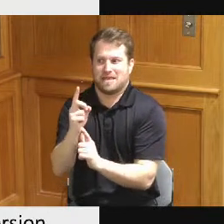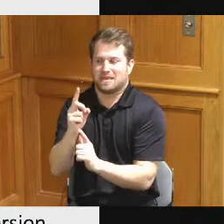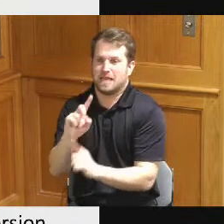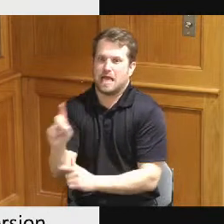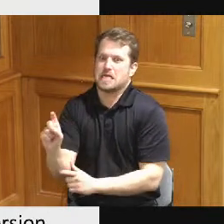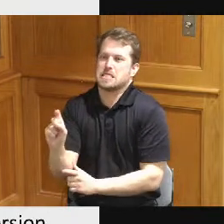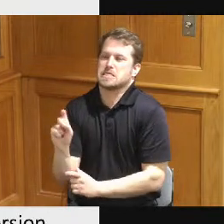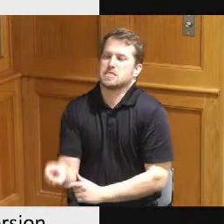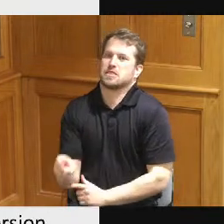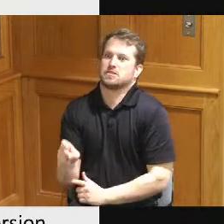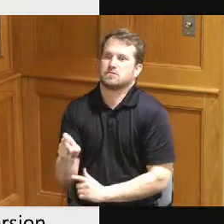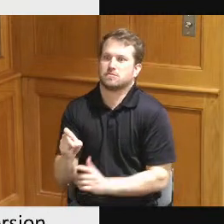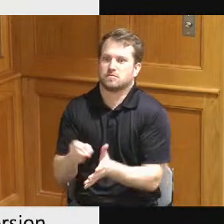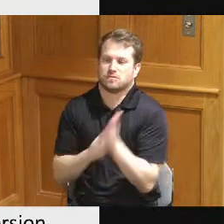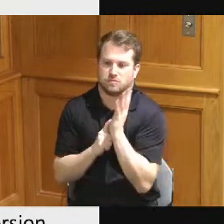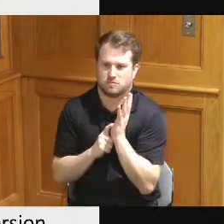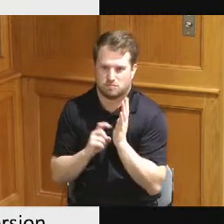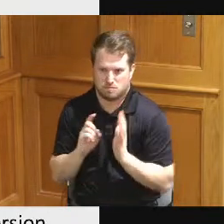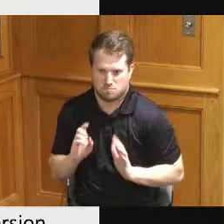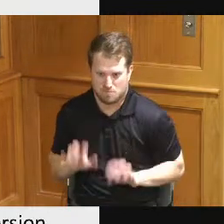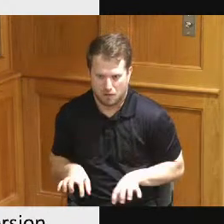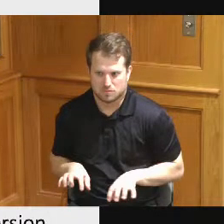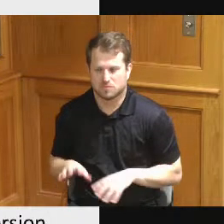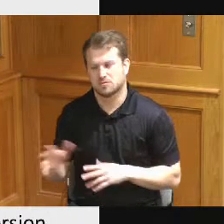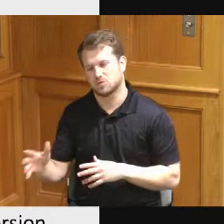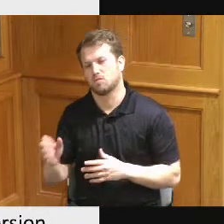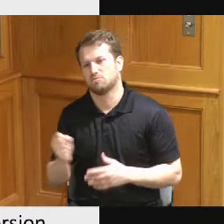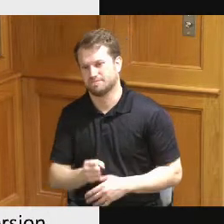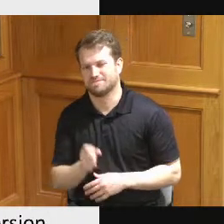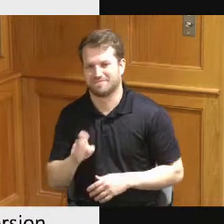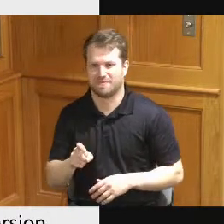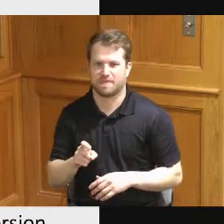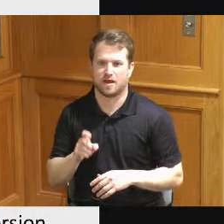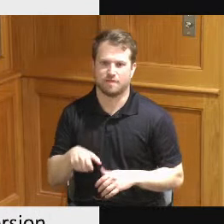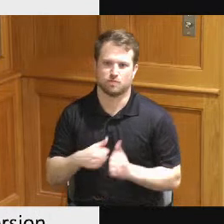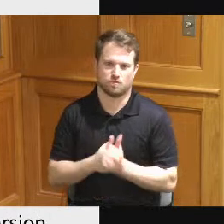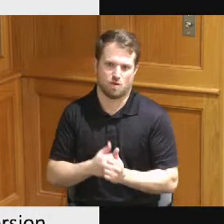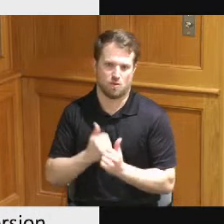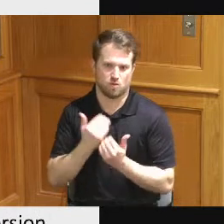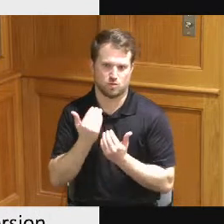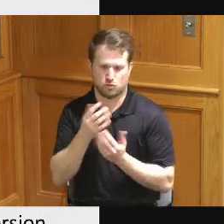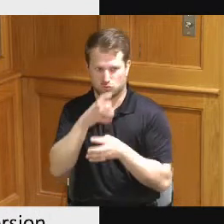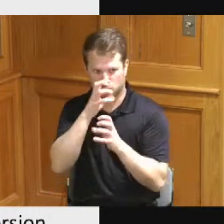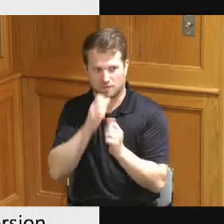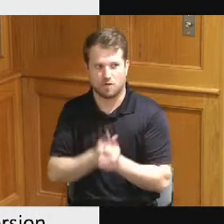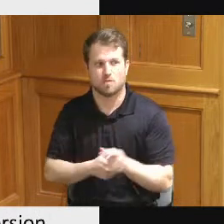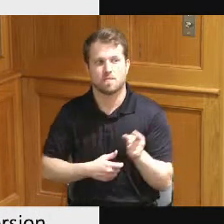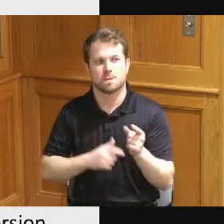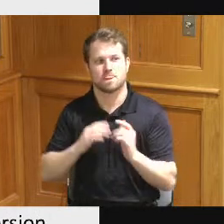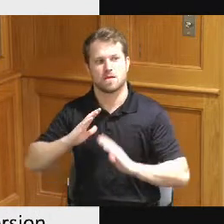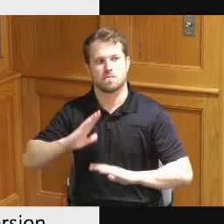it and if you look at that second bullet point under that the central access point is that